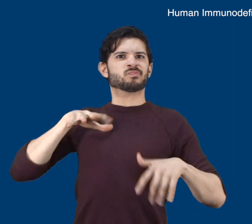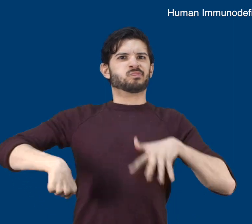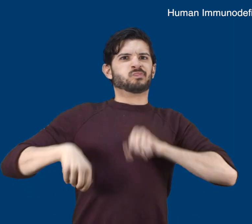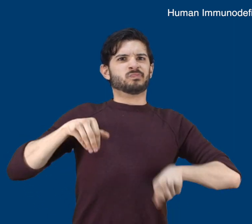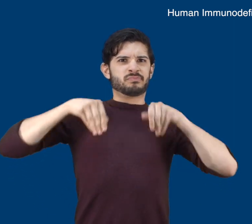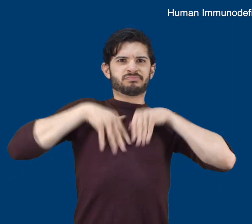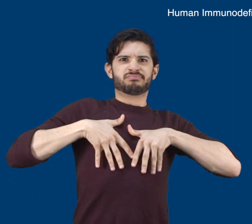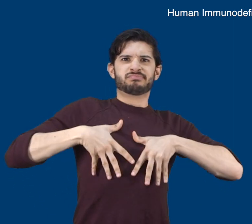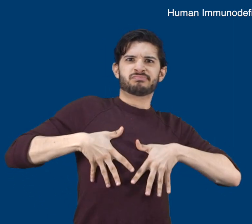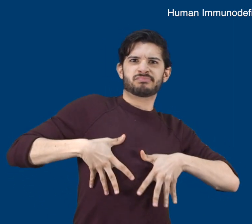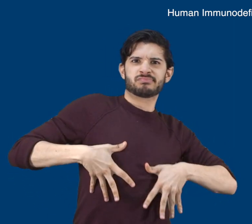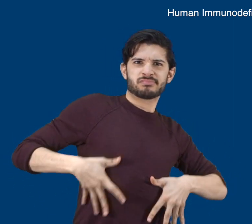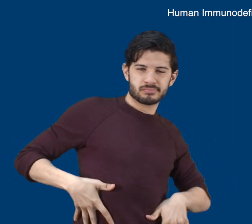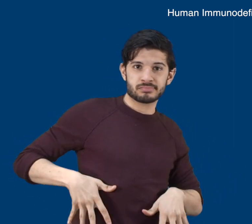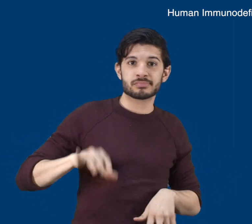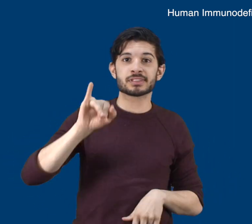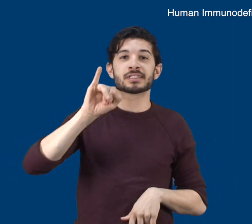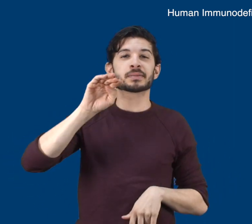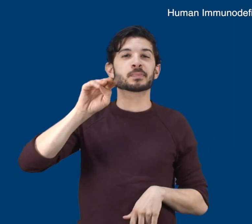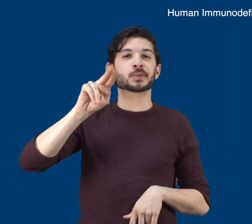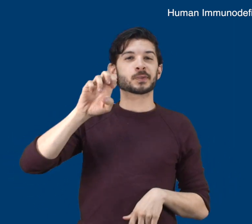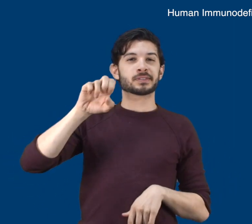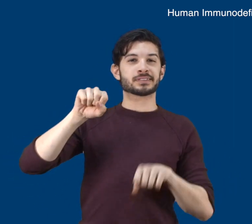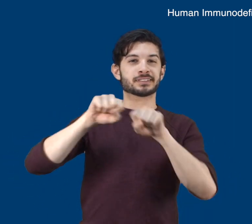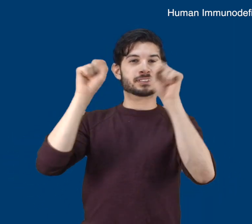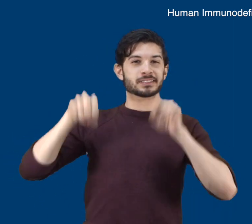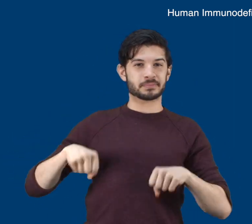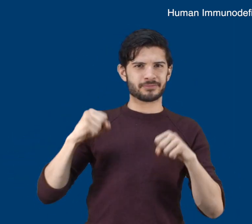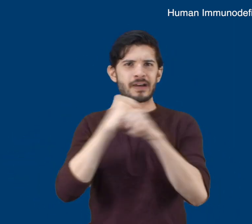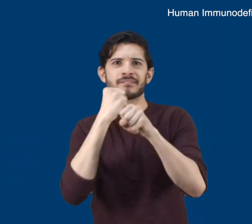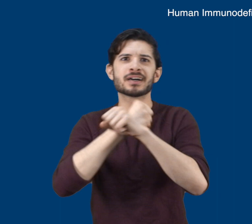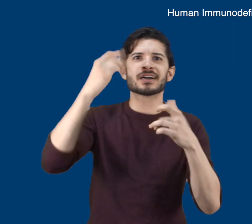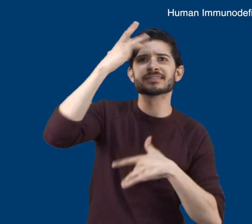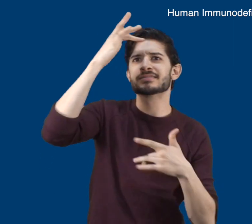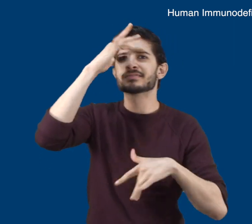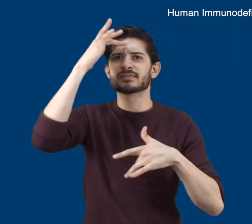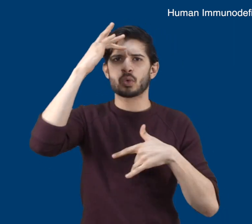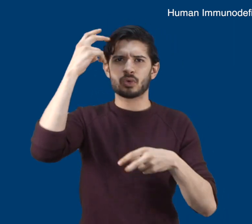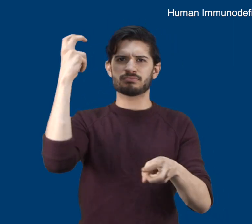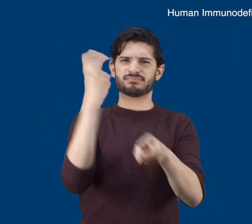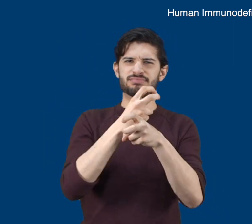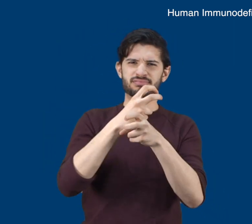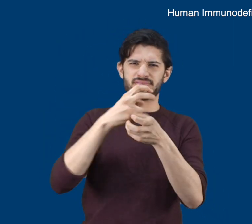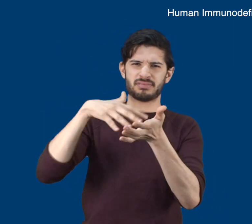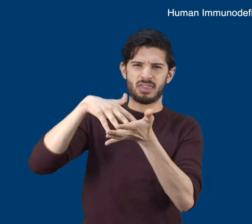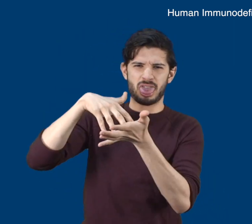HIV will attack your immune system making it harder for your body to fight against viruses